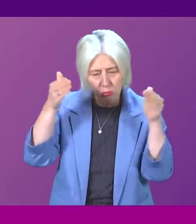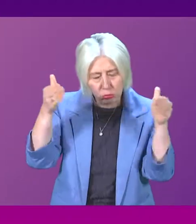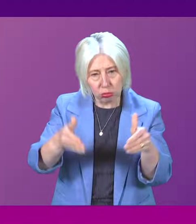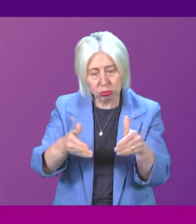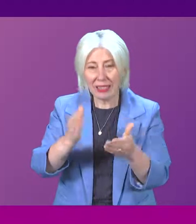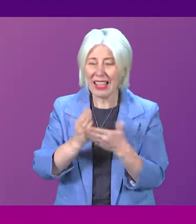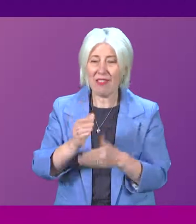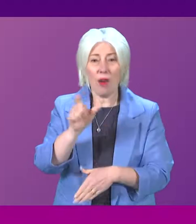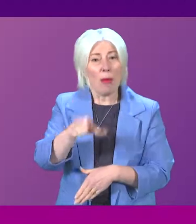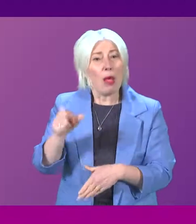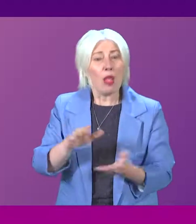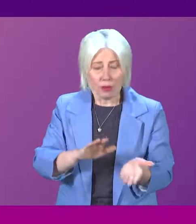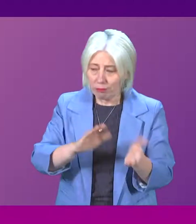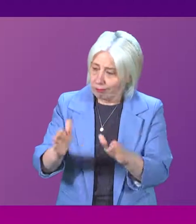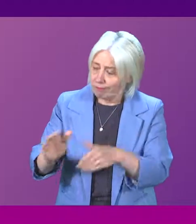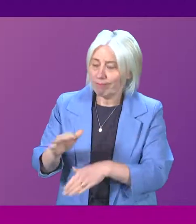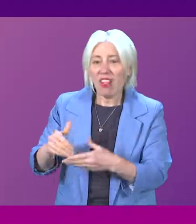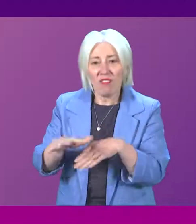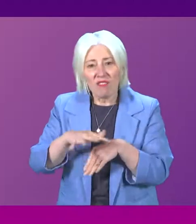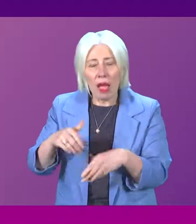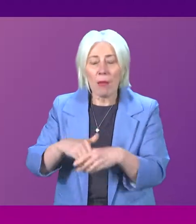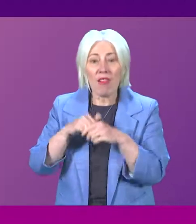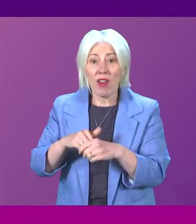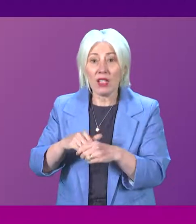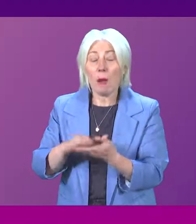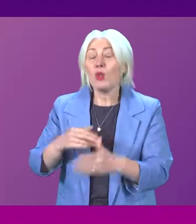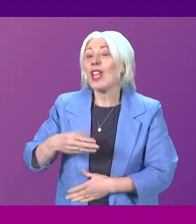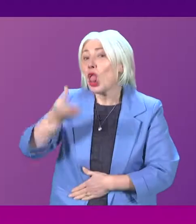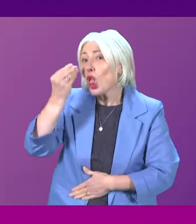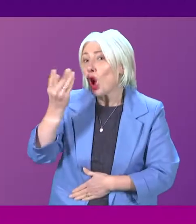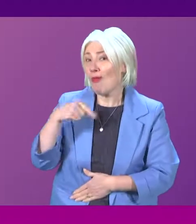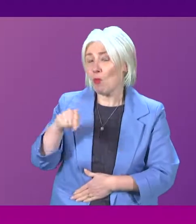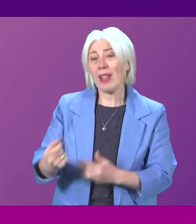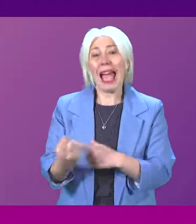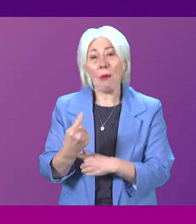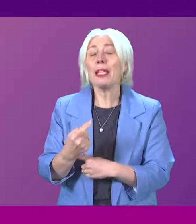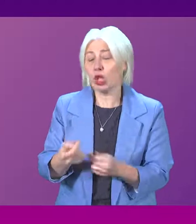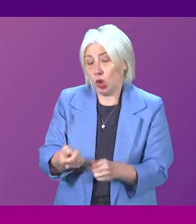have, so that we can learn and benefit from those lessons as early as possible.